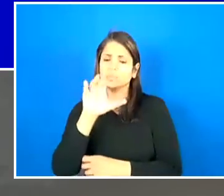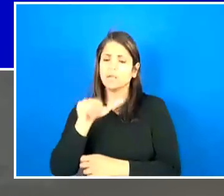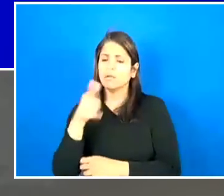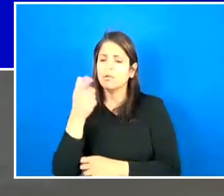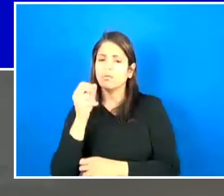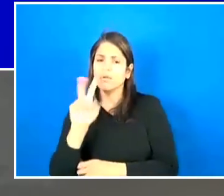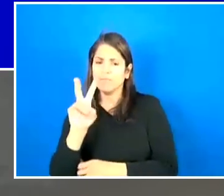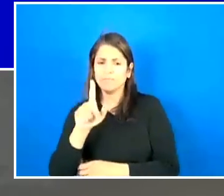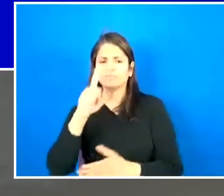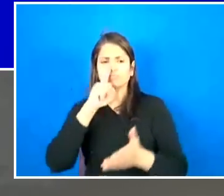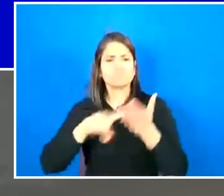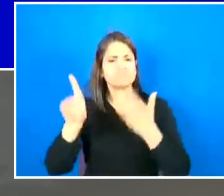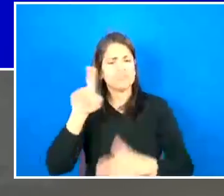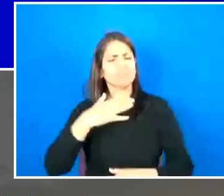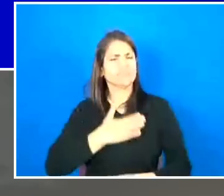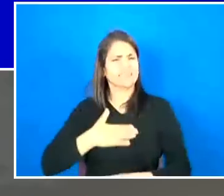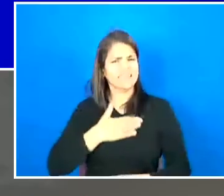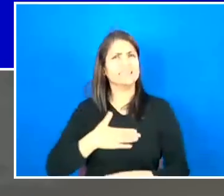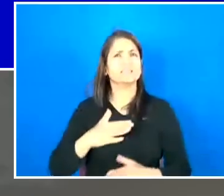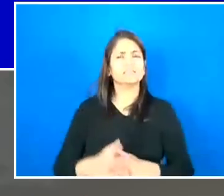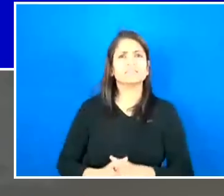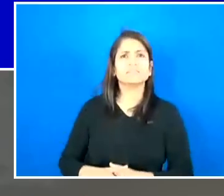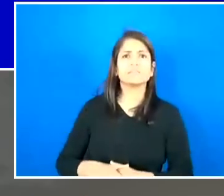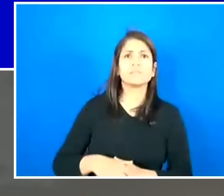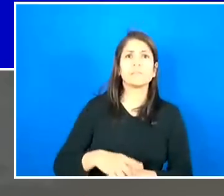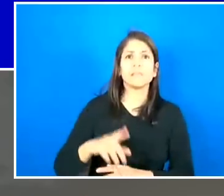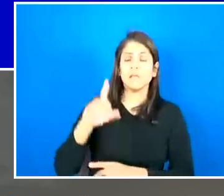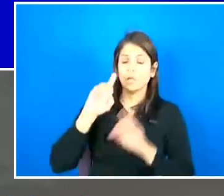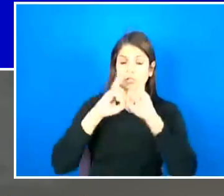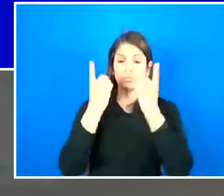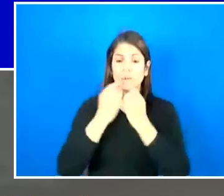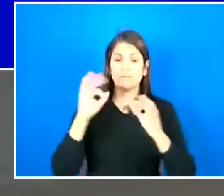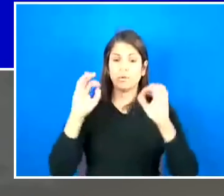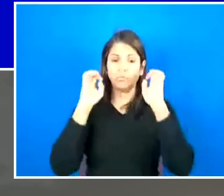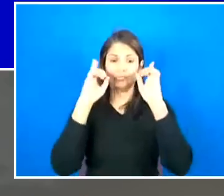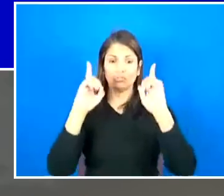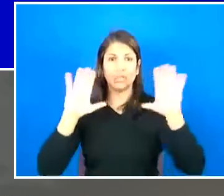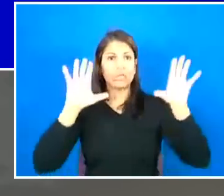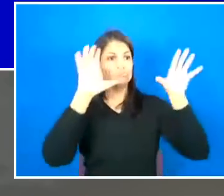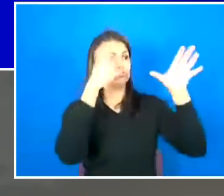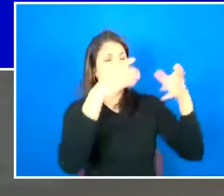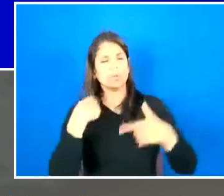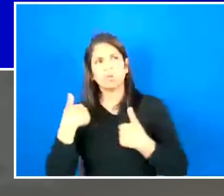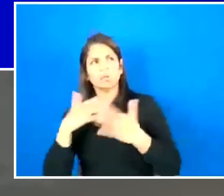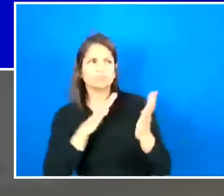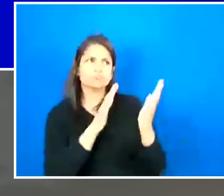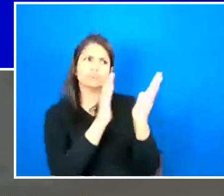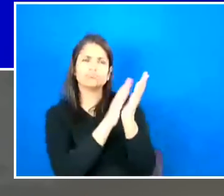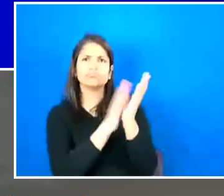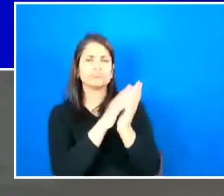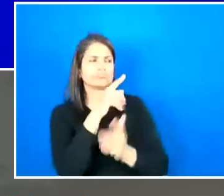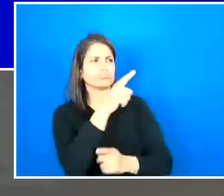TOMORROW, A WEEK FROM NOW, WE'RE GOING TO GET IT O TTHEM. BUT WHAT I'M SO PROUD OF OUR TEAM AND ALL THE FOLKS THAT HELP USN I